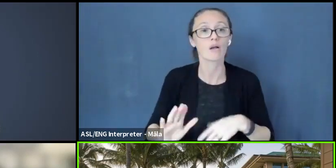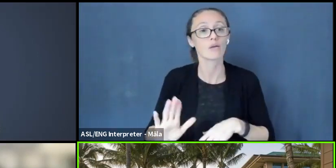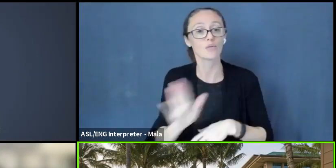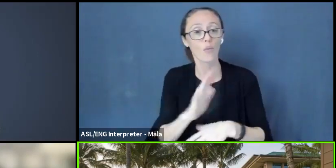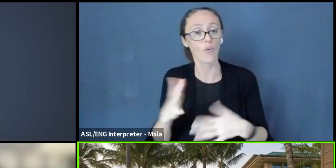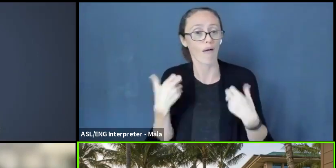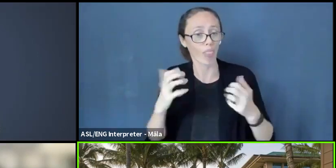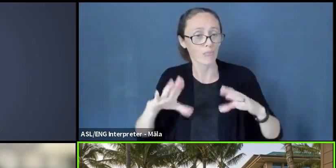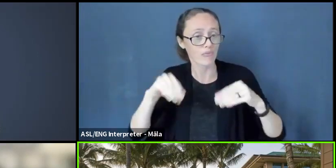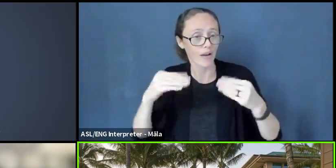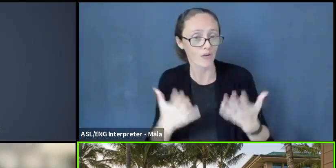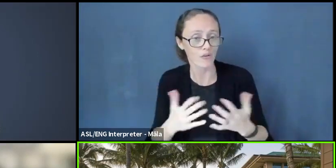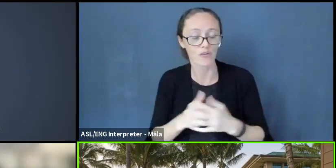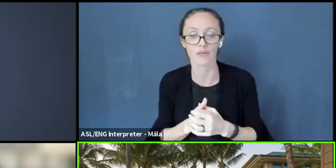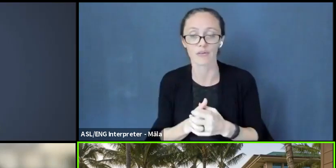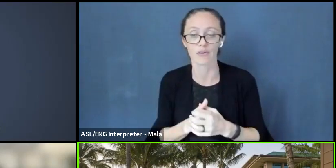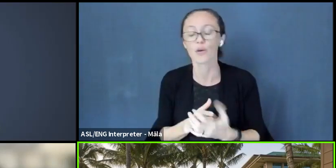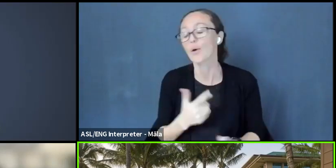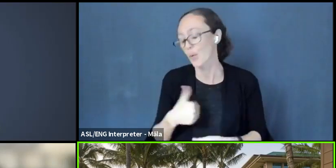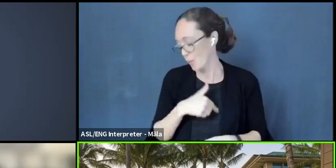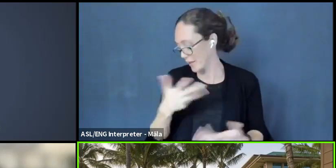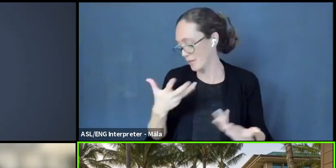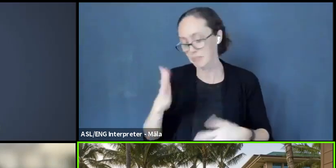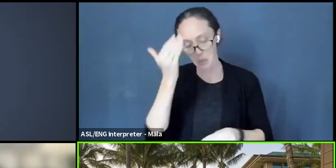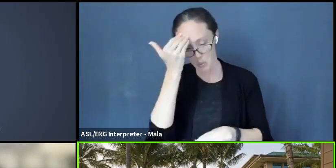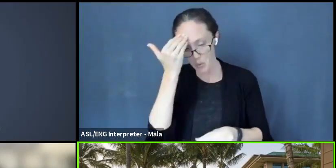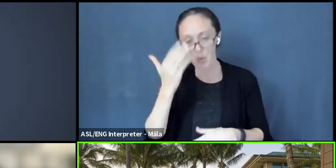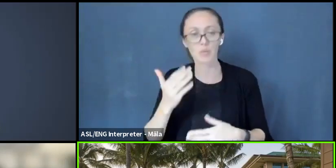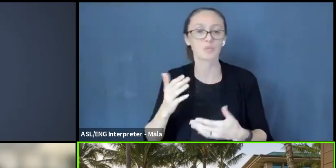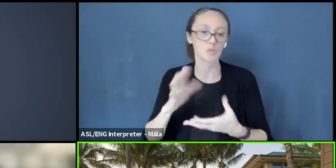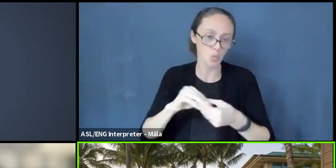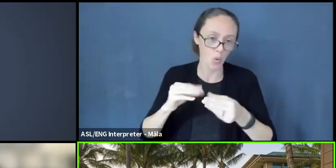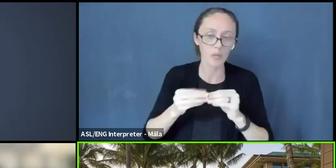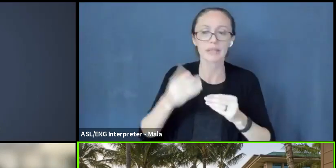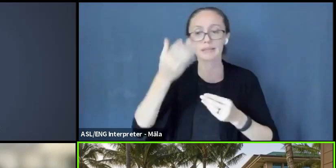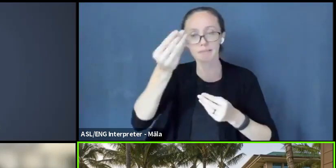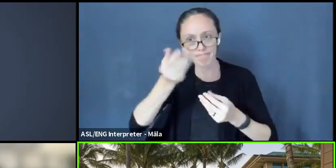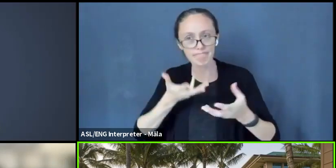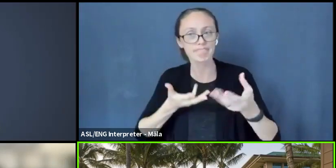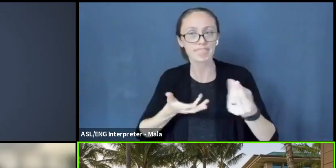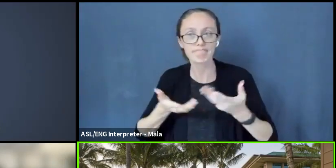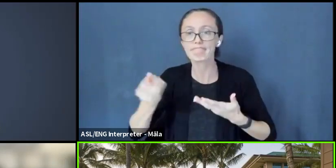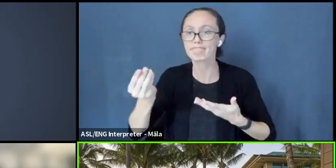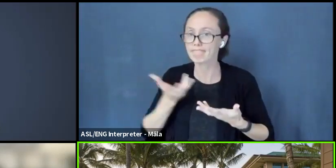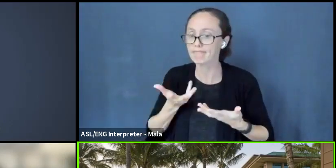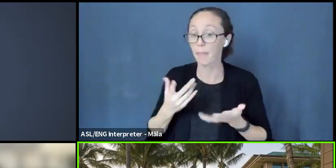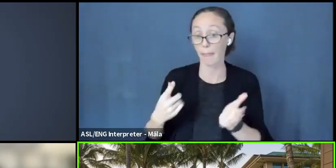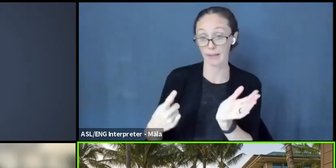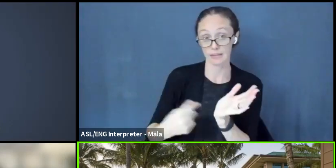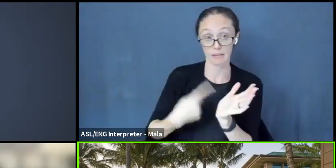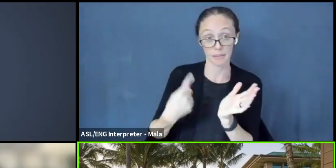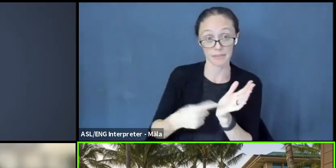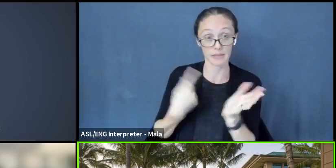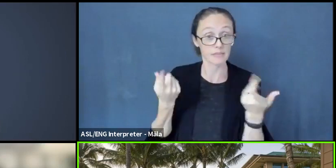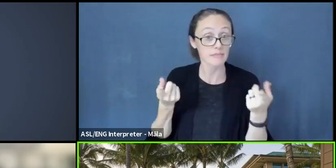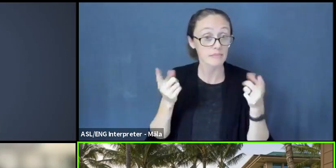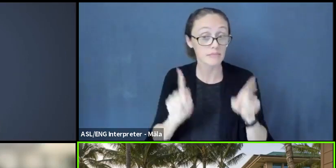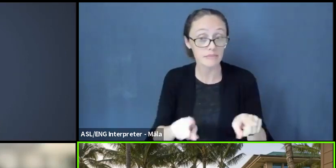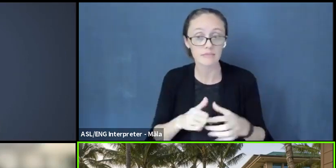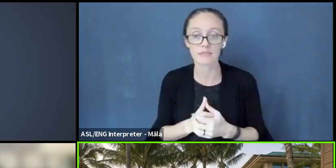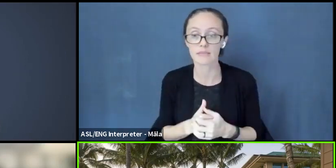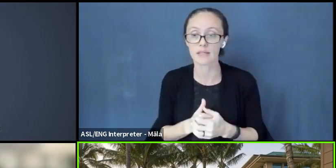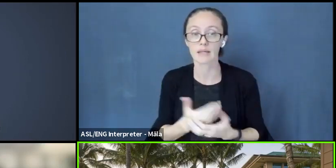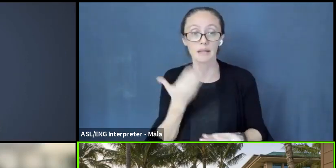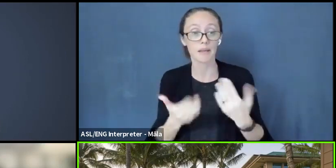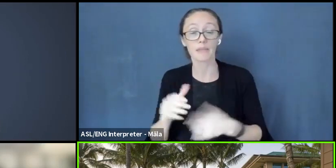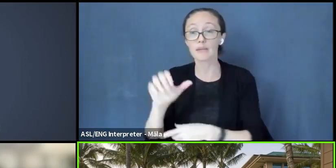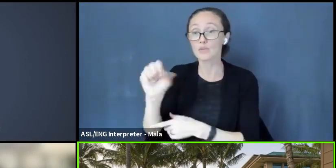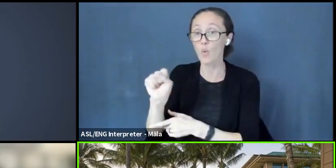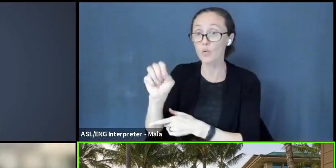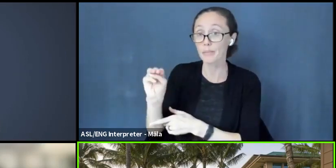Know and hear stories that sometimes the folks are seeing information on social media from